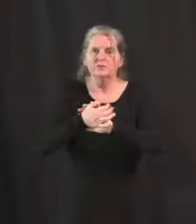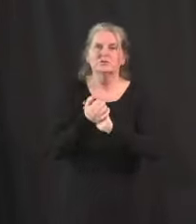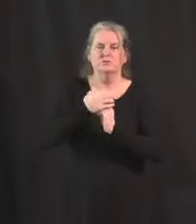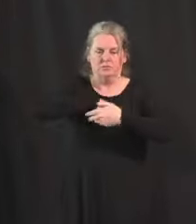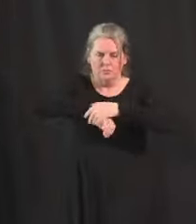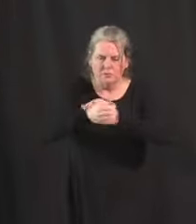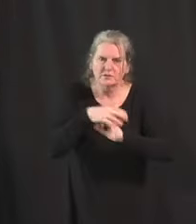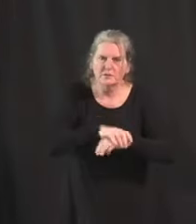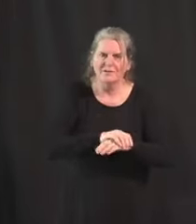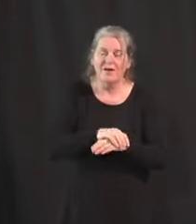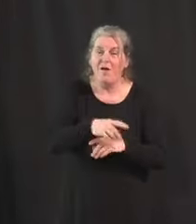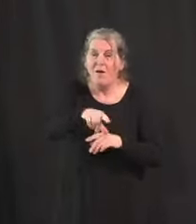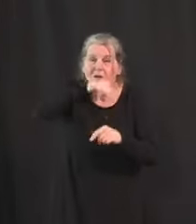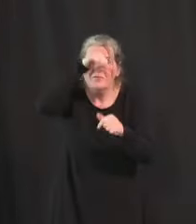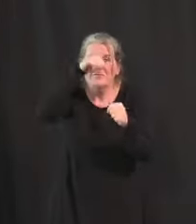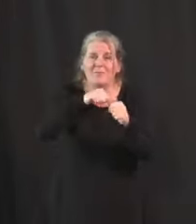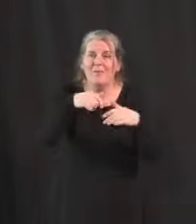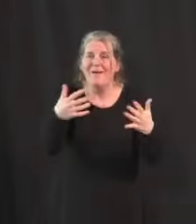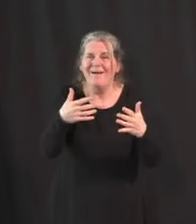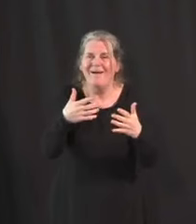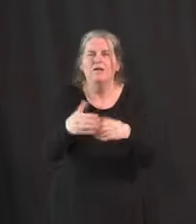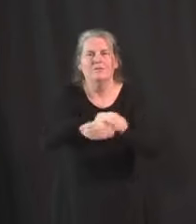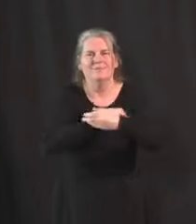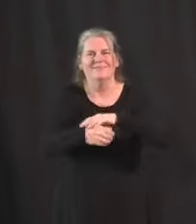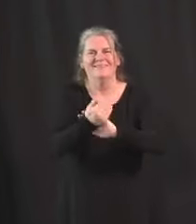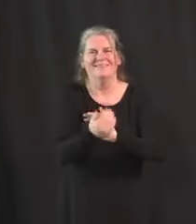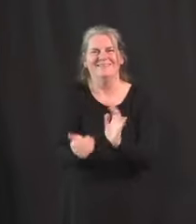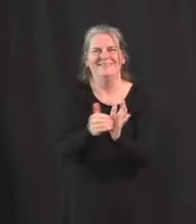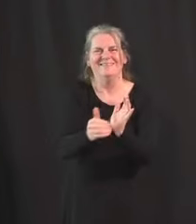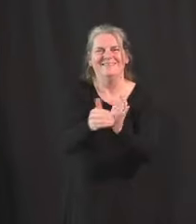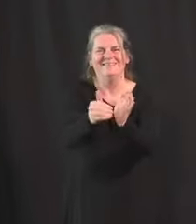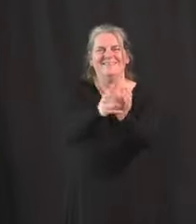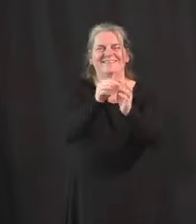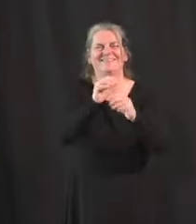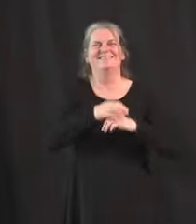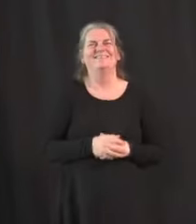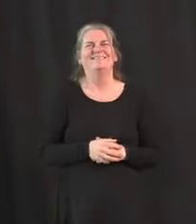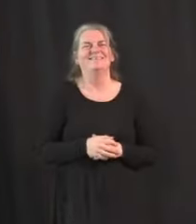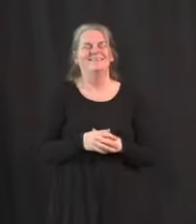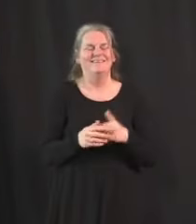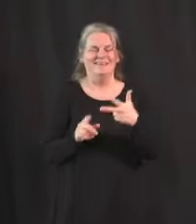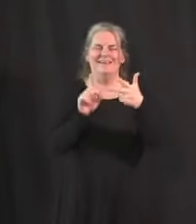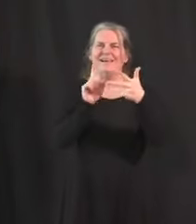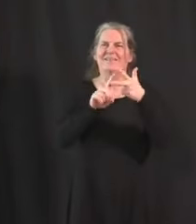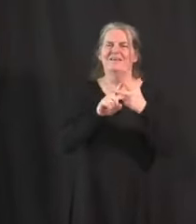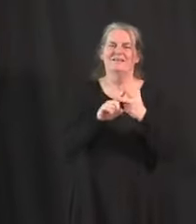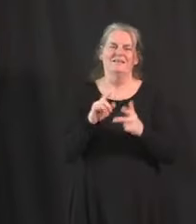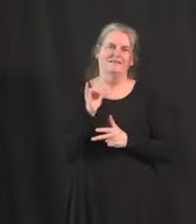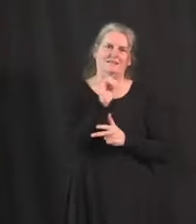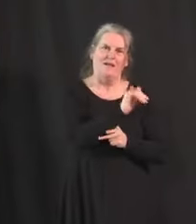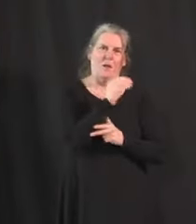AND DID I MENTION WASH YOUR HANDS? THIRD STAYING HOME AND OUT OF THE WAY WHEN YOU ARE SICK SO